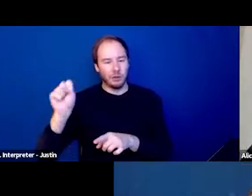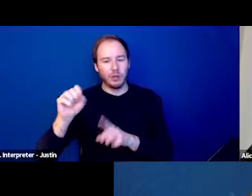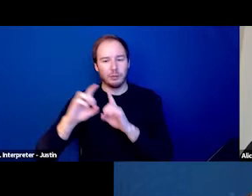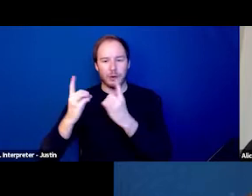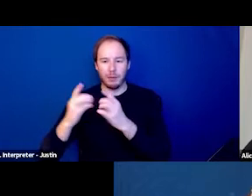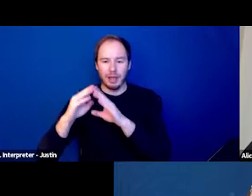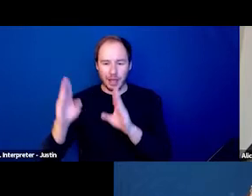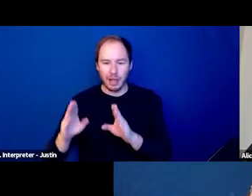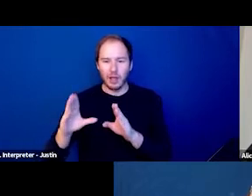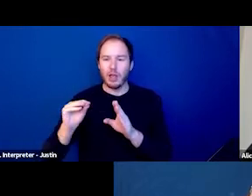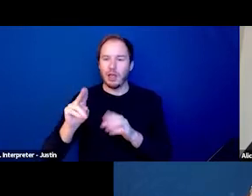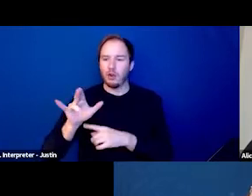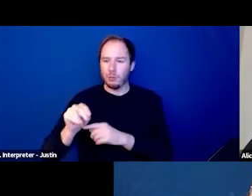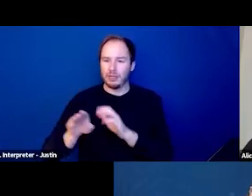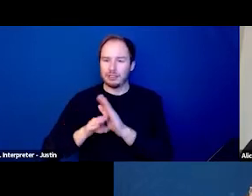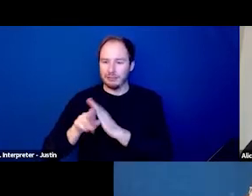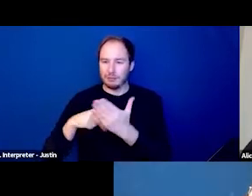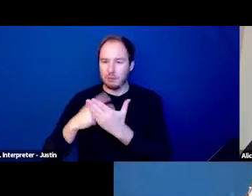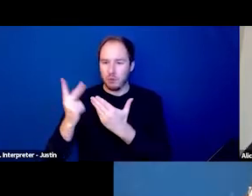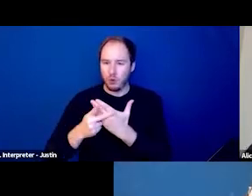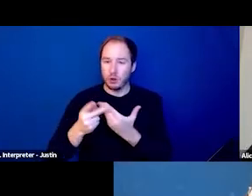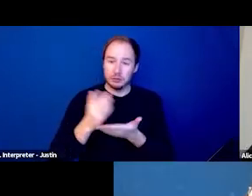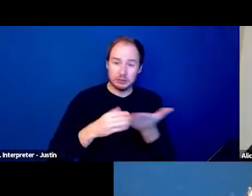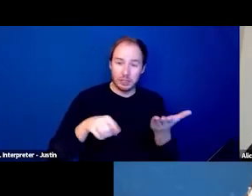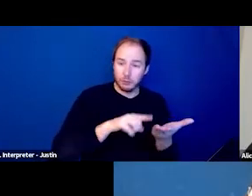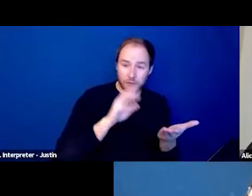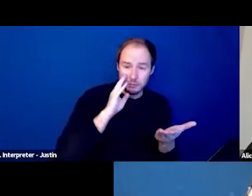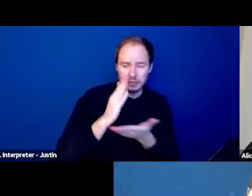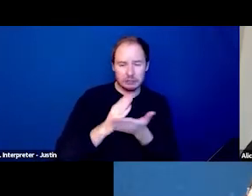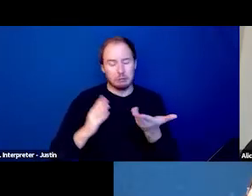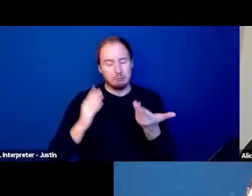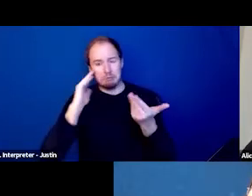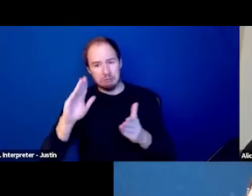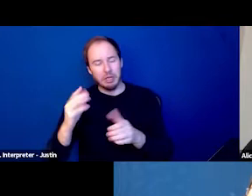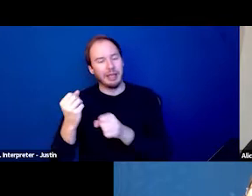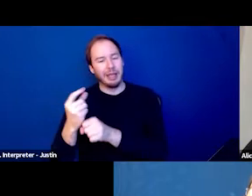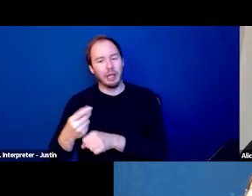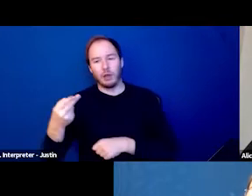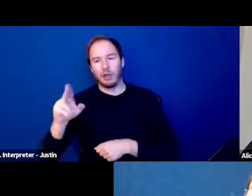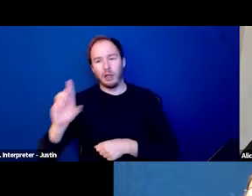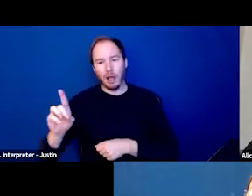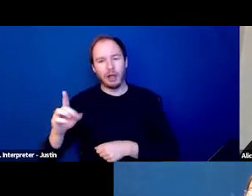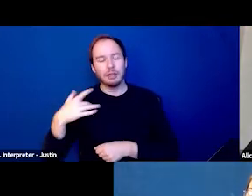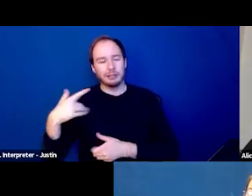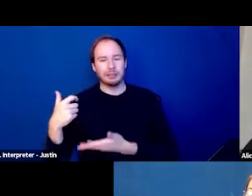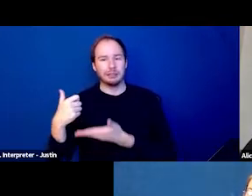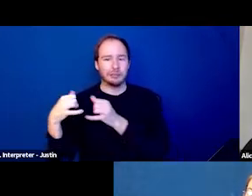You may be familiar with this process. It happens annually, HUD awards homeless assistance grants to CoCs